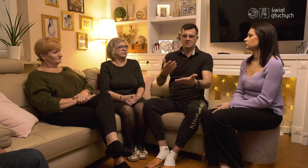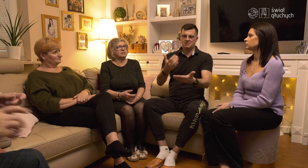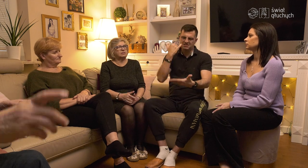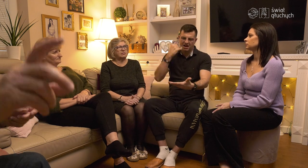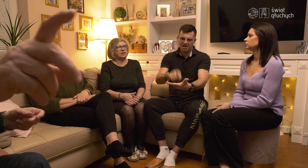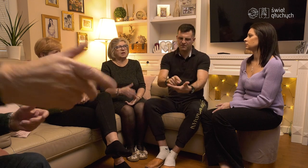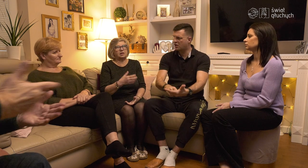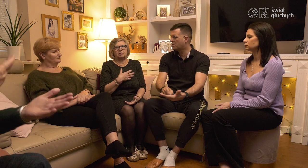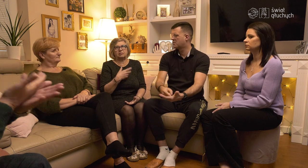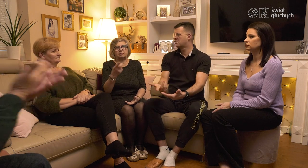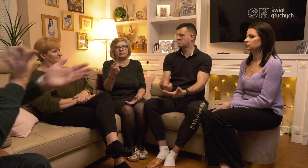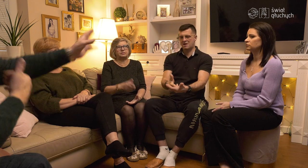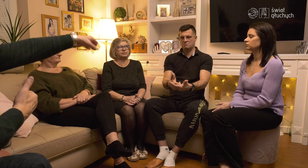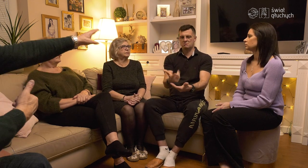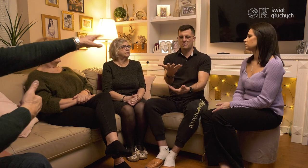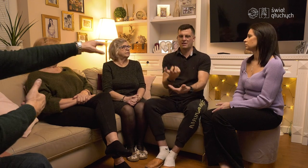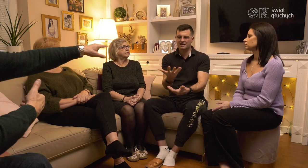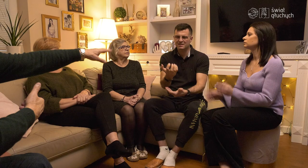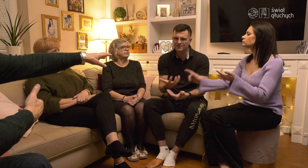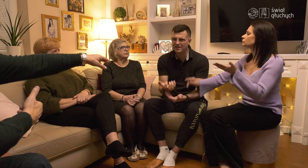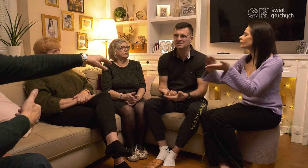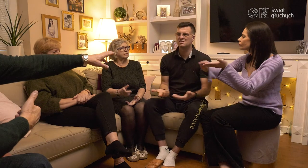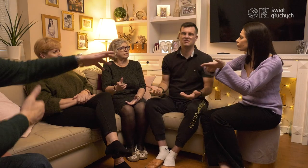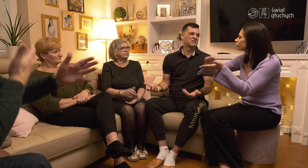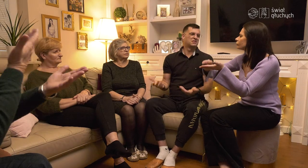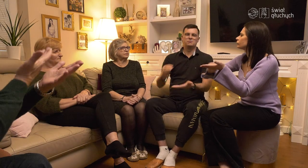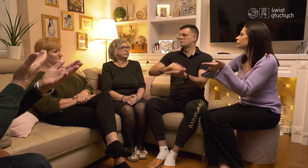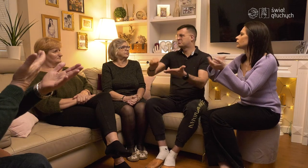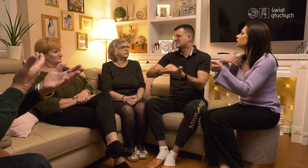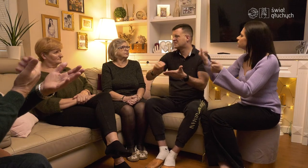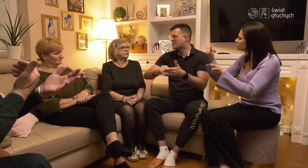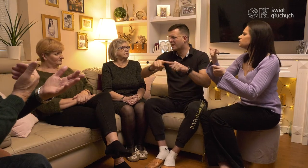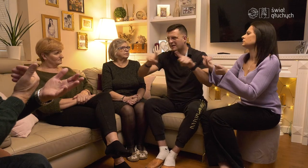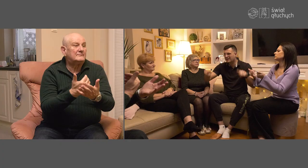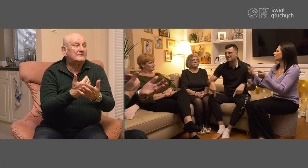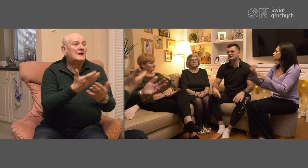I can use the phone, record, doctors write on a piece of paper.